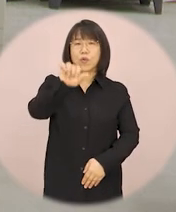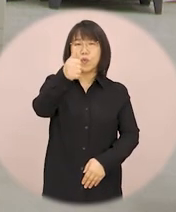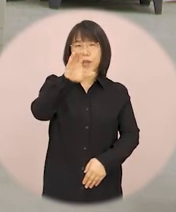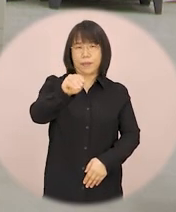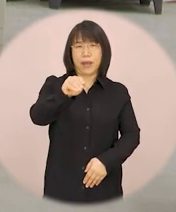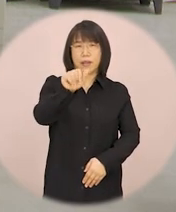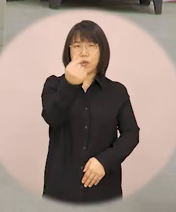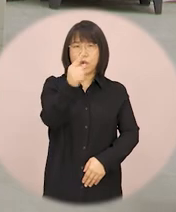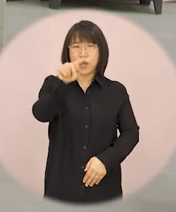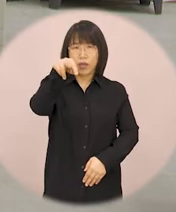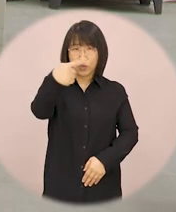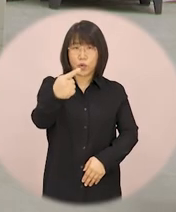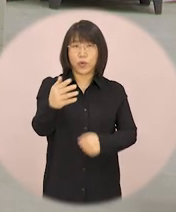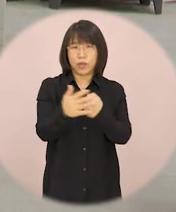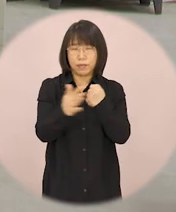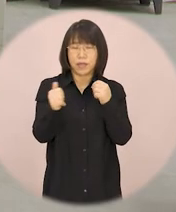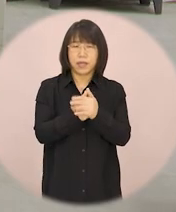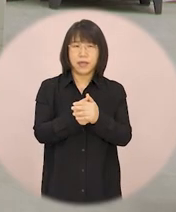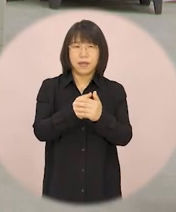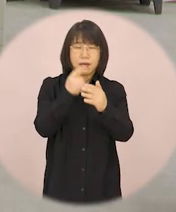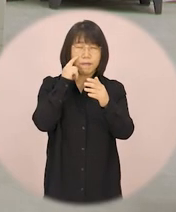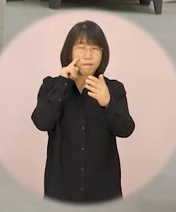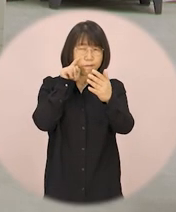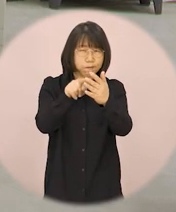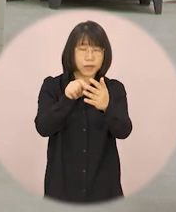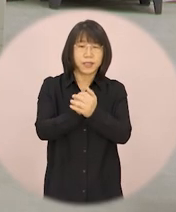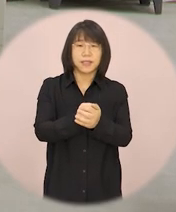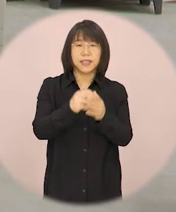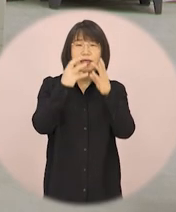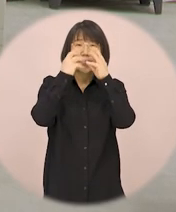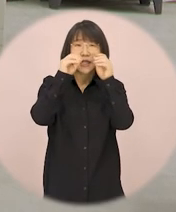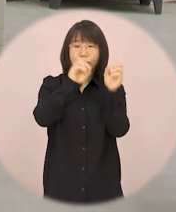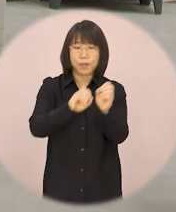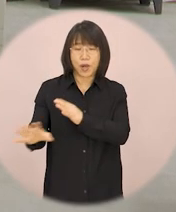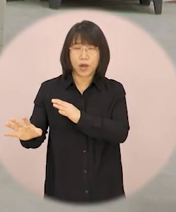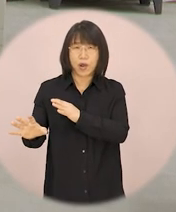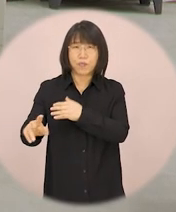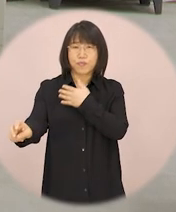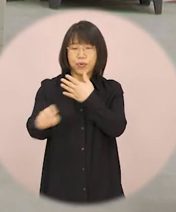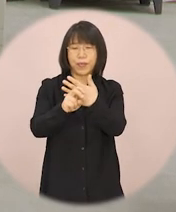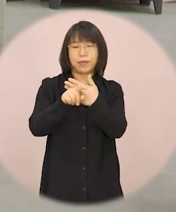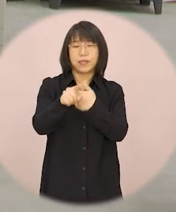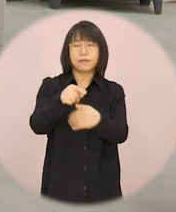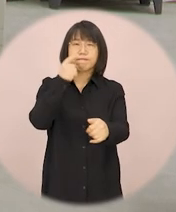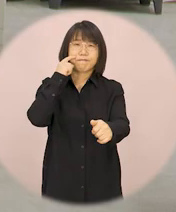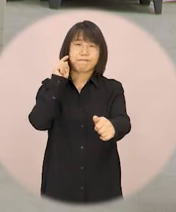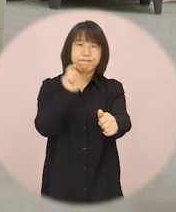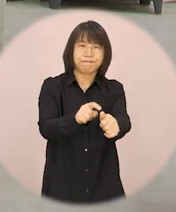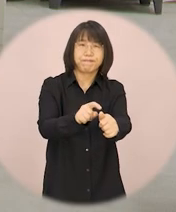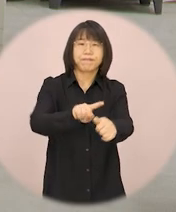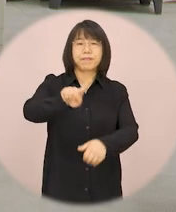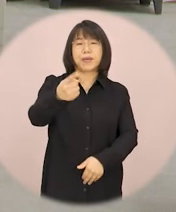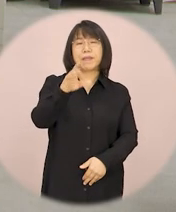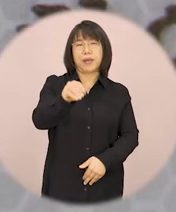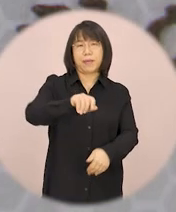We will check the video and deal sternly with it unauthorized garbage disposal by imposing a fine of up to 1 million won.